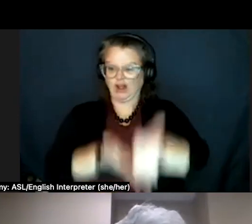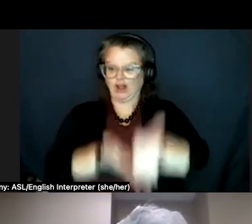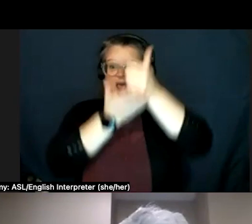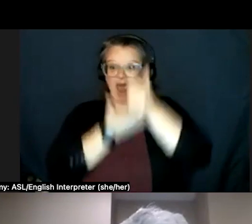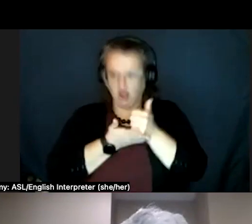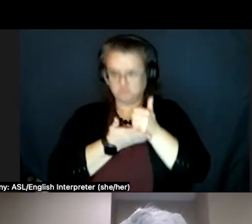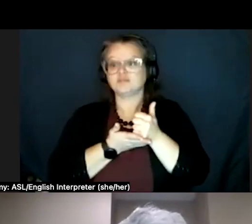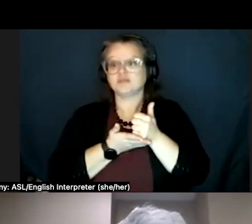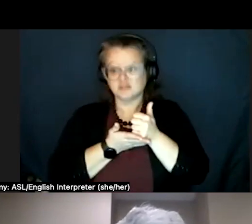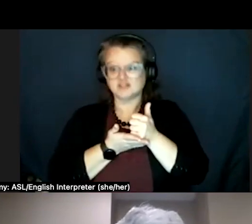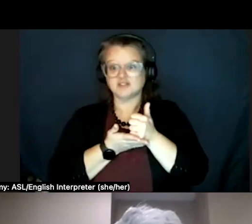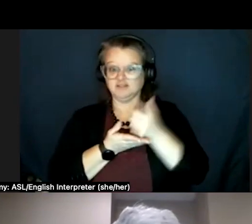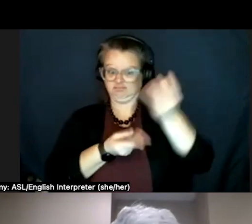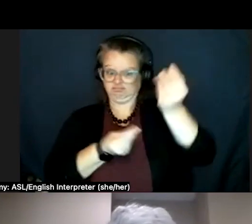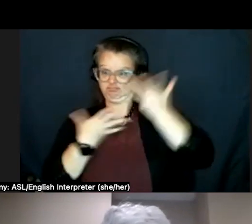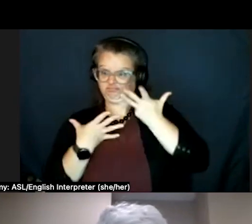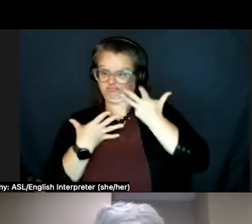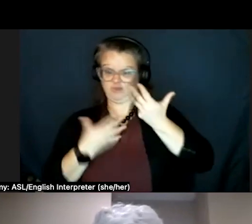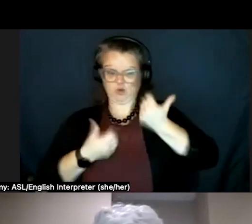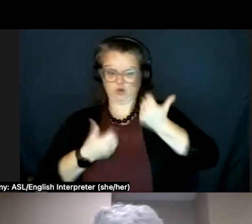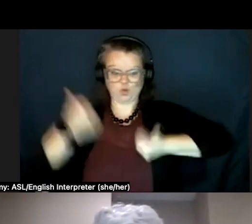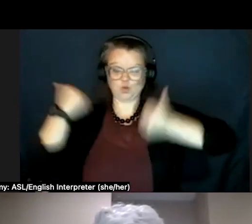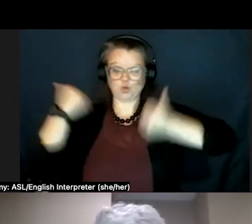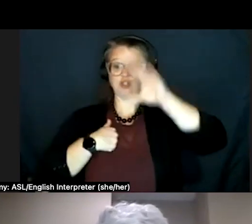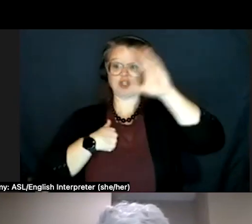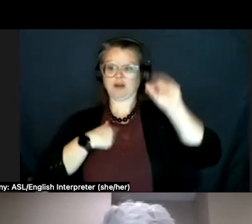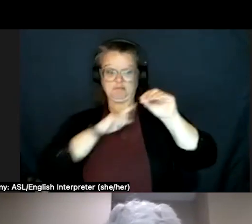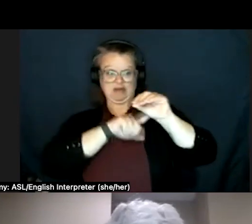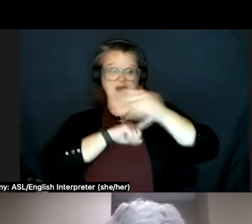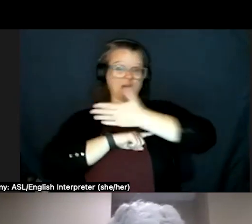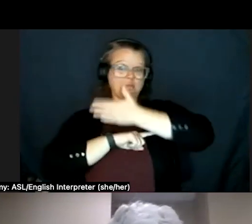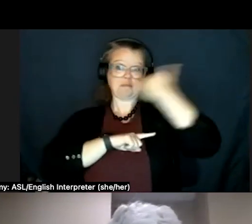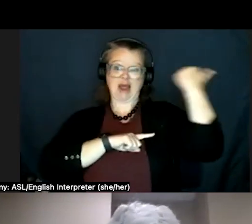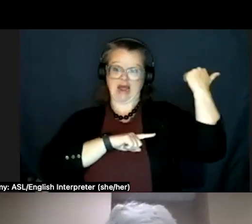The first thing it's done is it's made it easy to get quotes, to get accurate quotes. You're